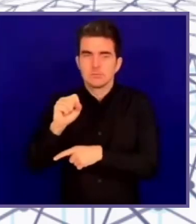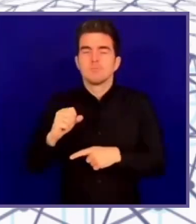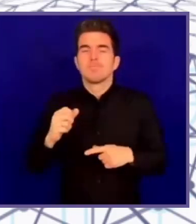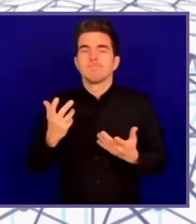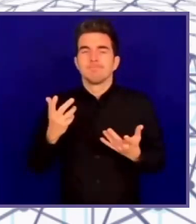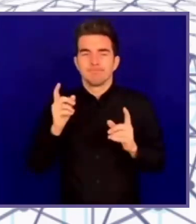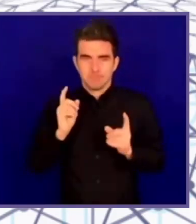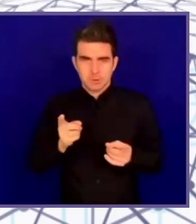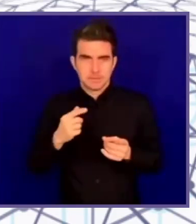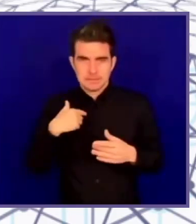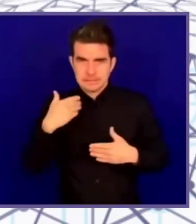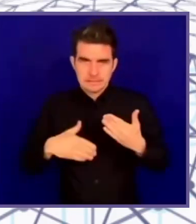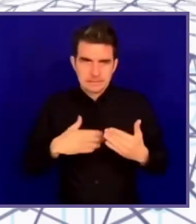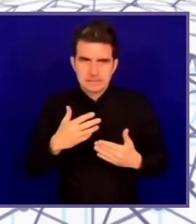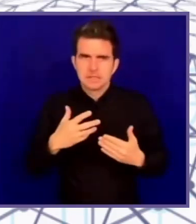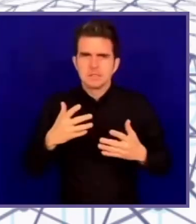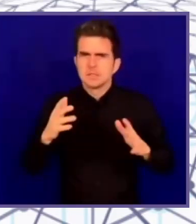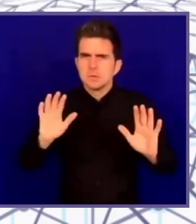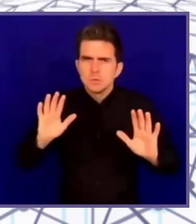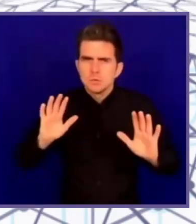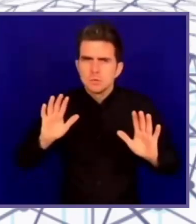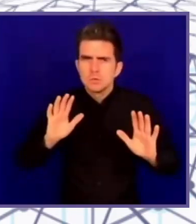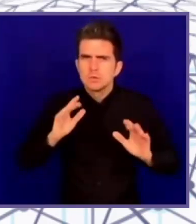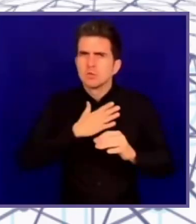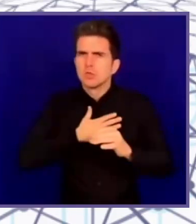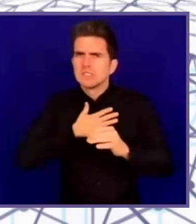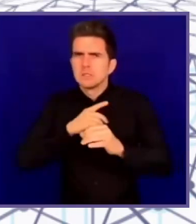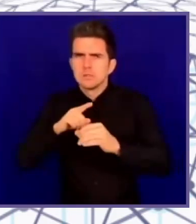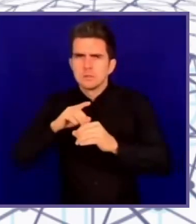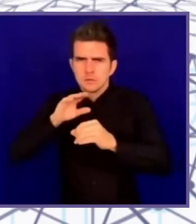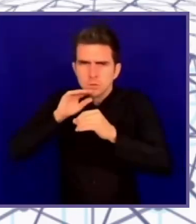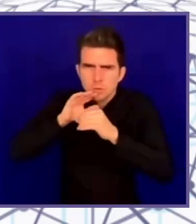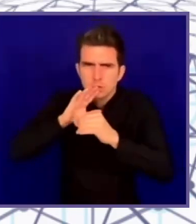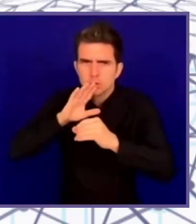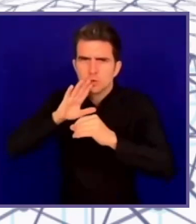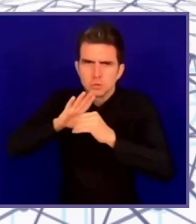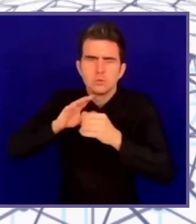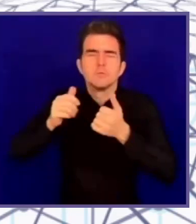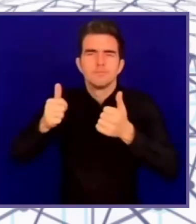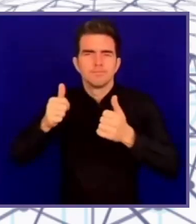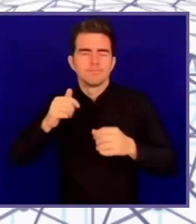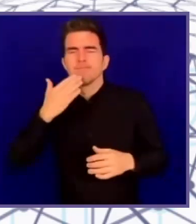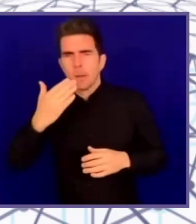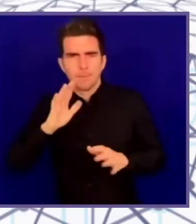I gave up two years ago to try and help unlock people's communication with motor neurone disease,